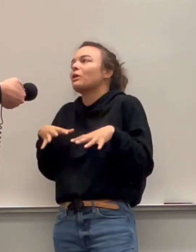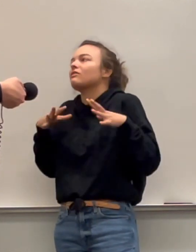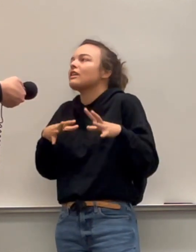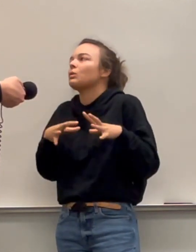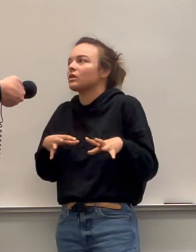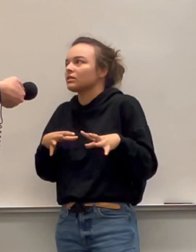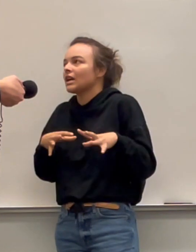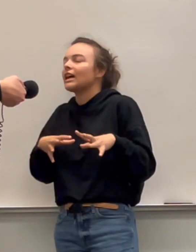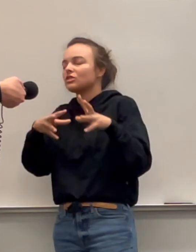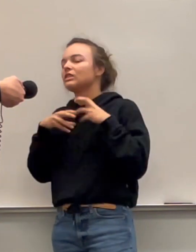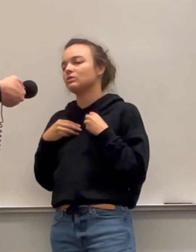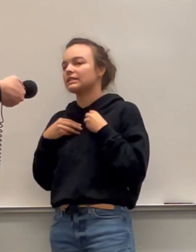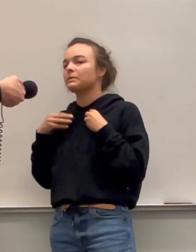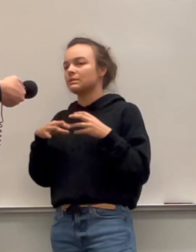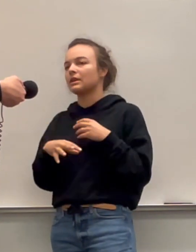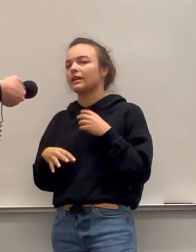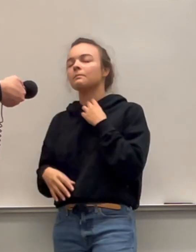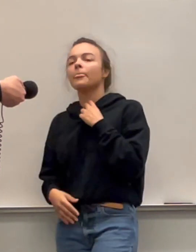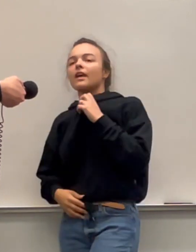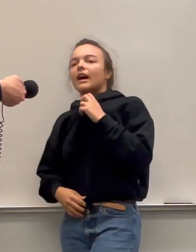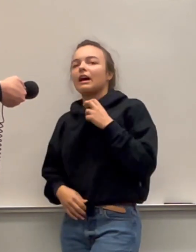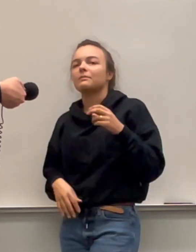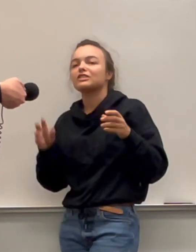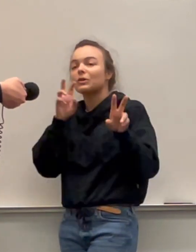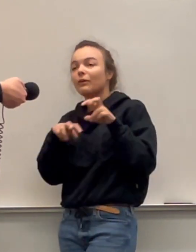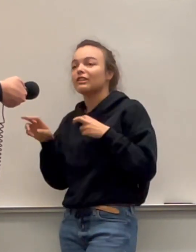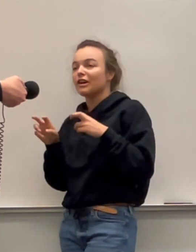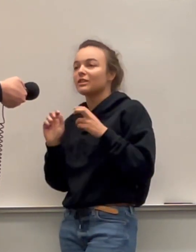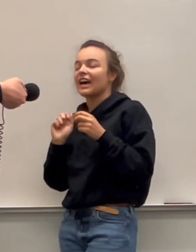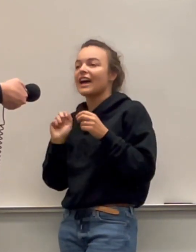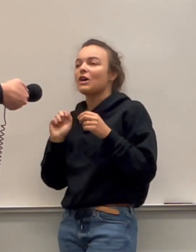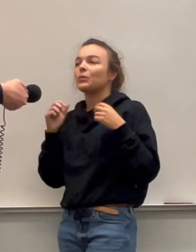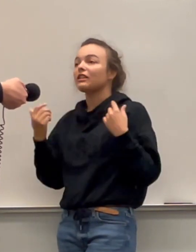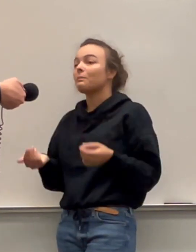be a part of their world and so you need to accept it to be in there so going along with that one of